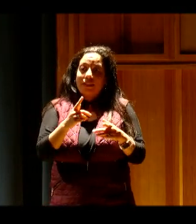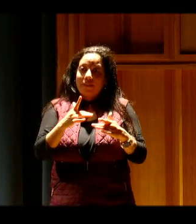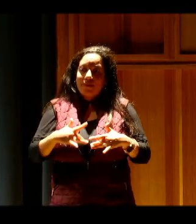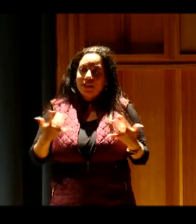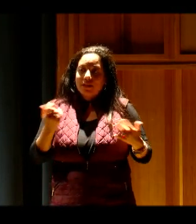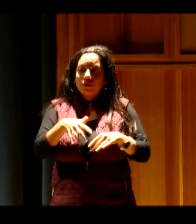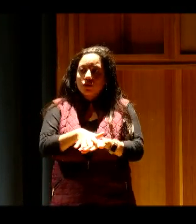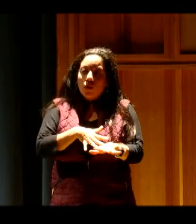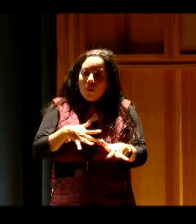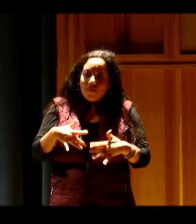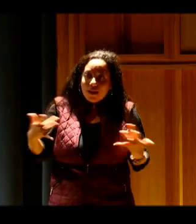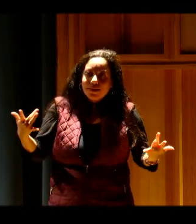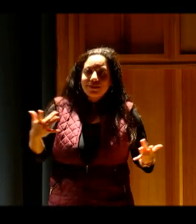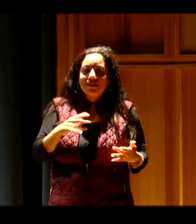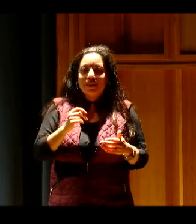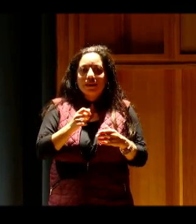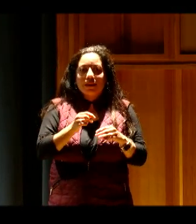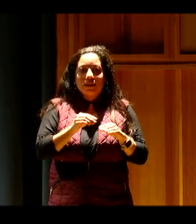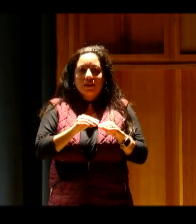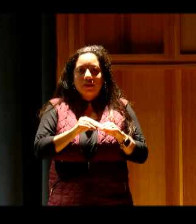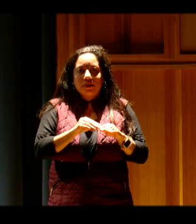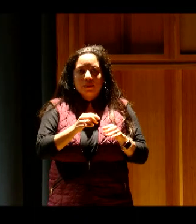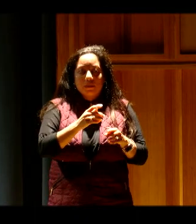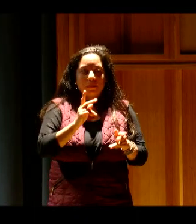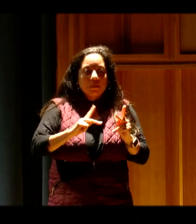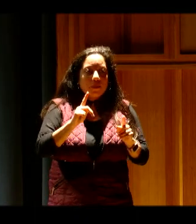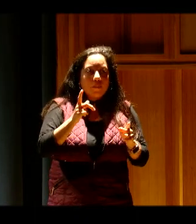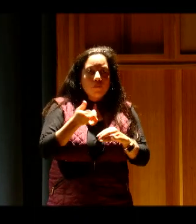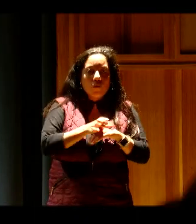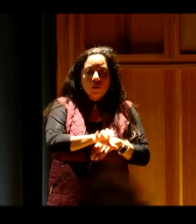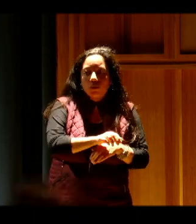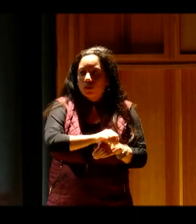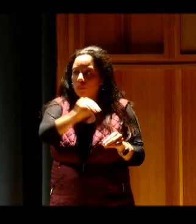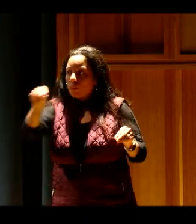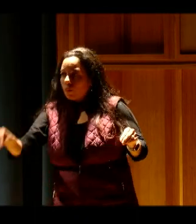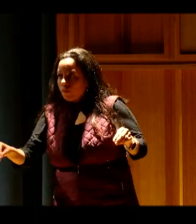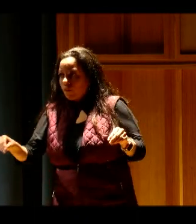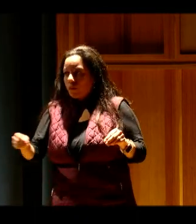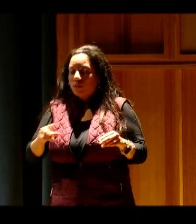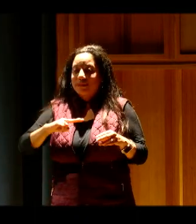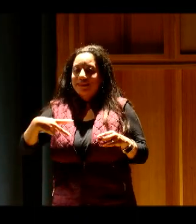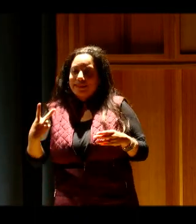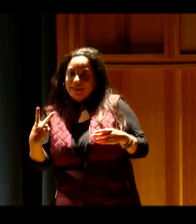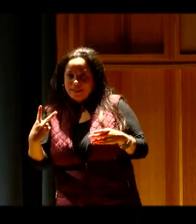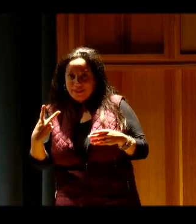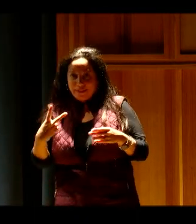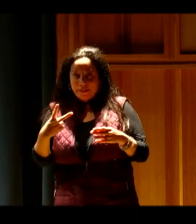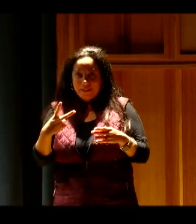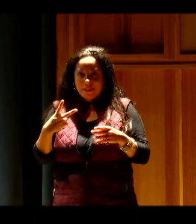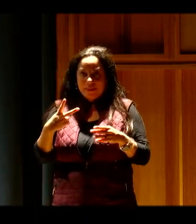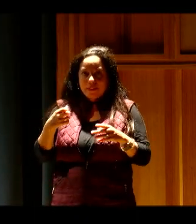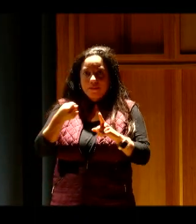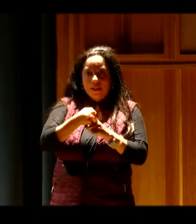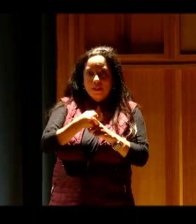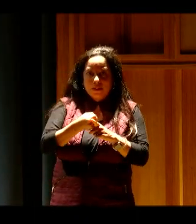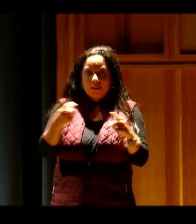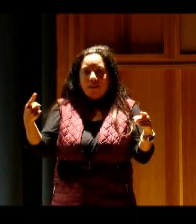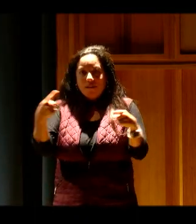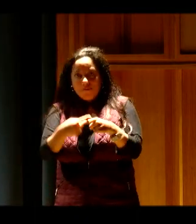It means adapting to displacement. It means adapting to secondary effects like you increased migration and conflict. And we heard so many examples of